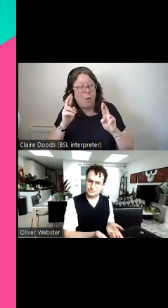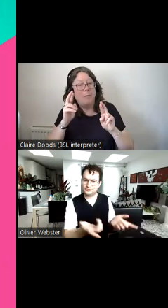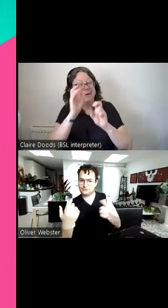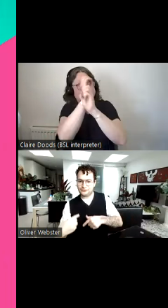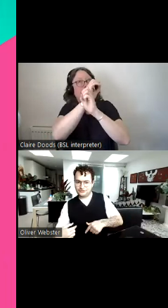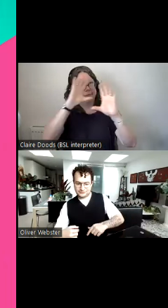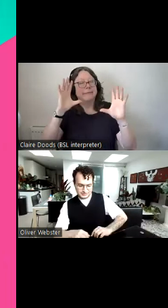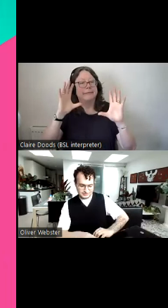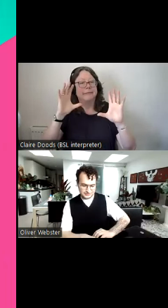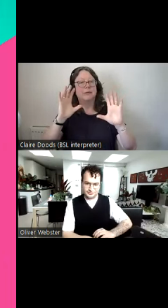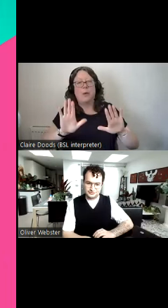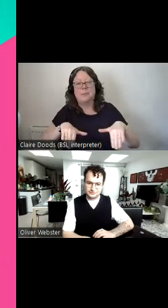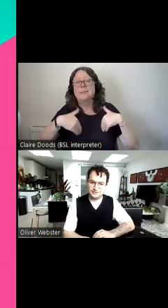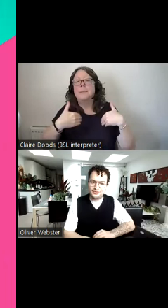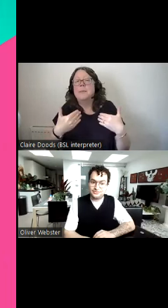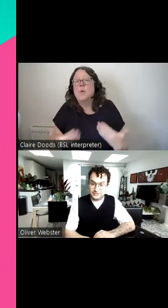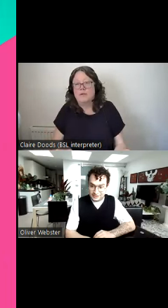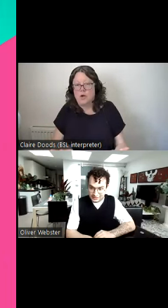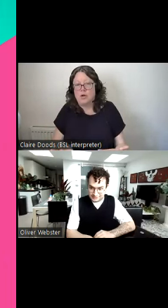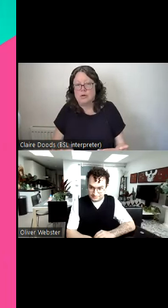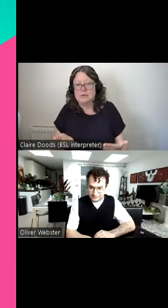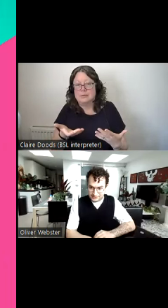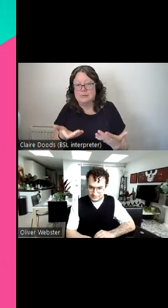We'll move on to the next bit.